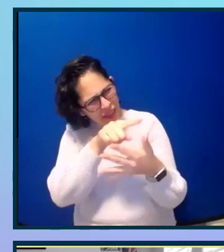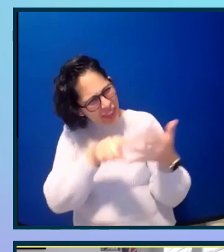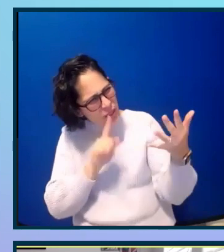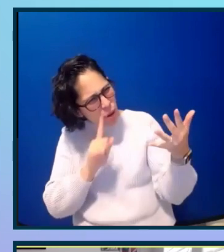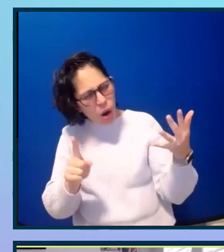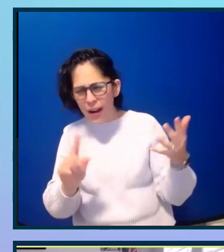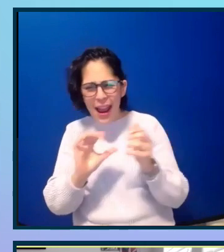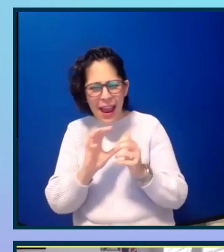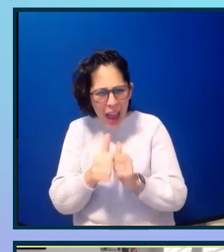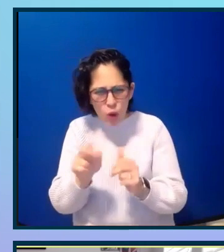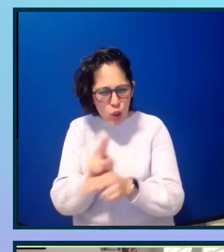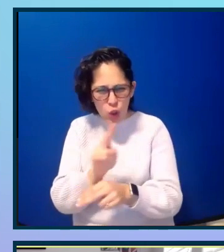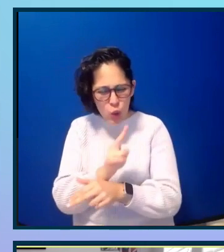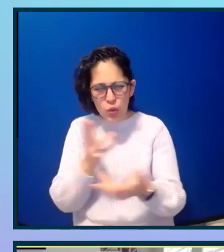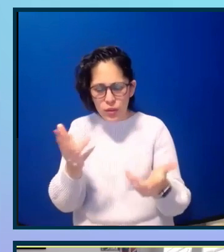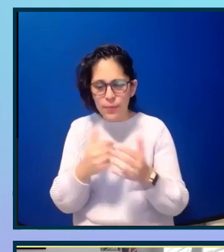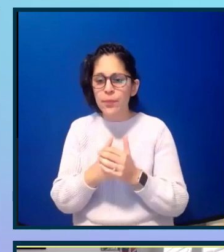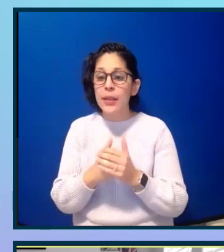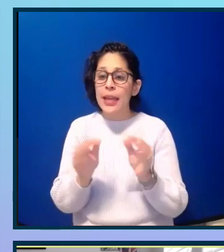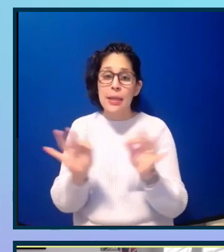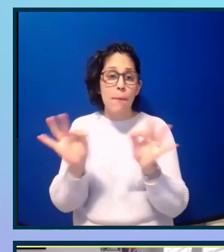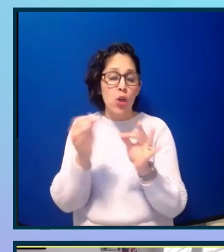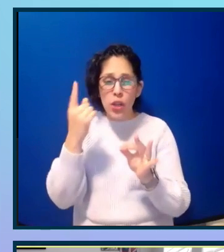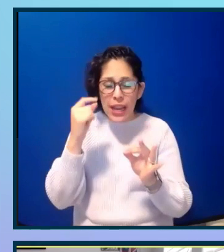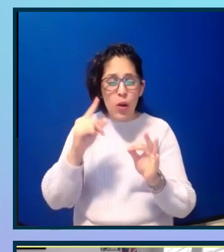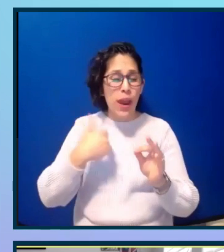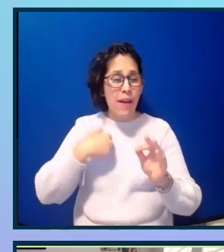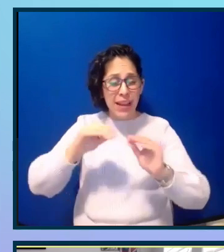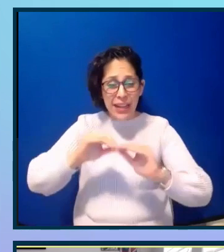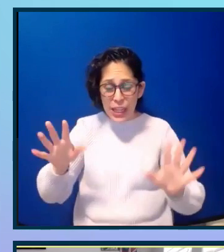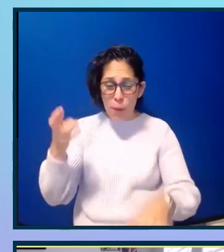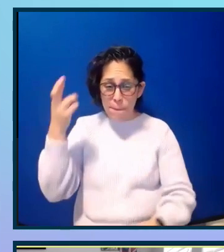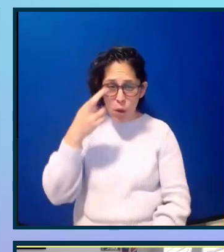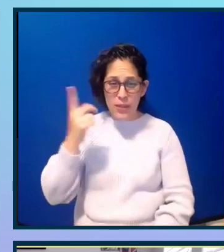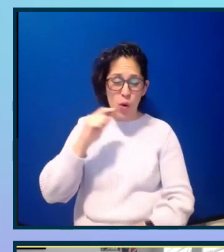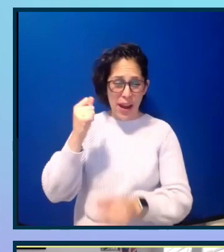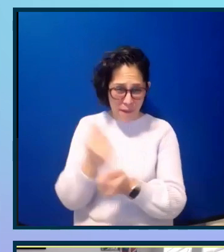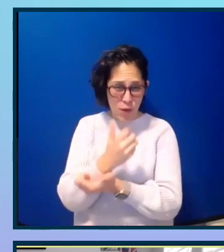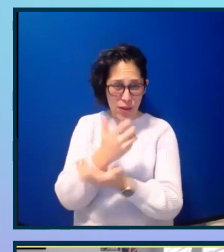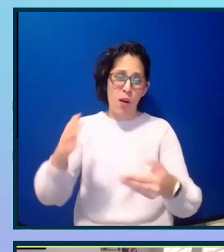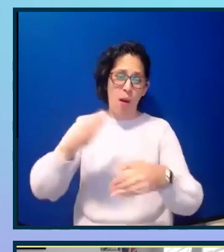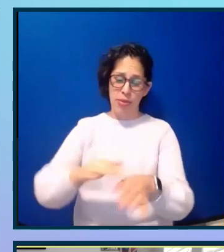Well, first of all, it's important to make sure that there's a clear purpose to everything on the page,